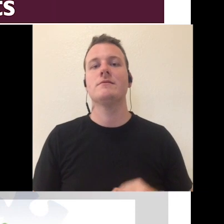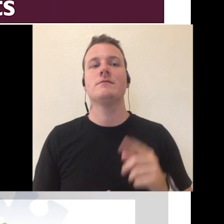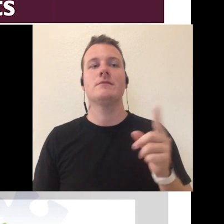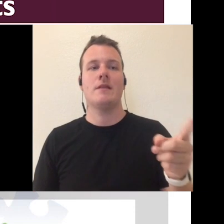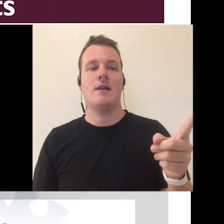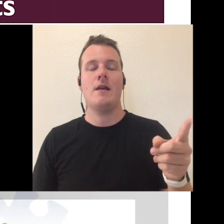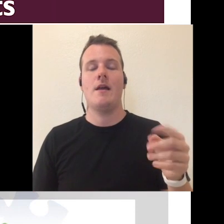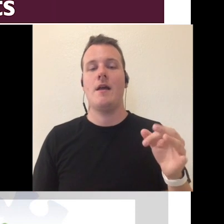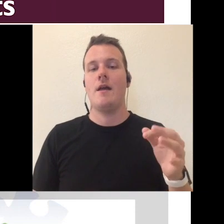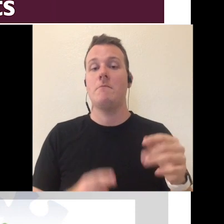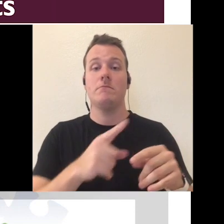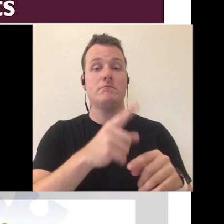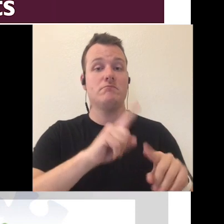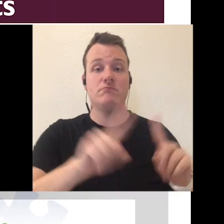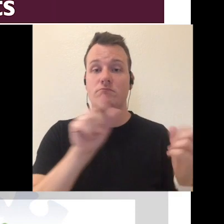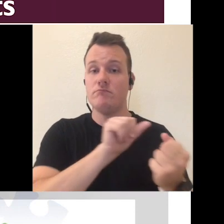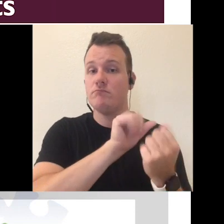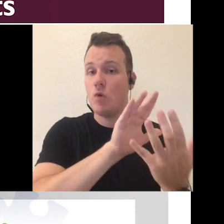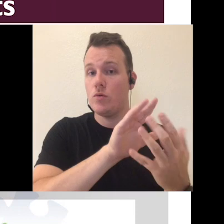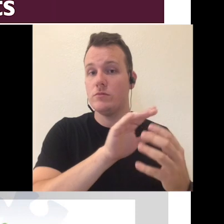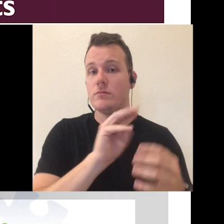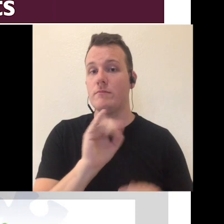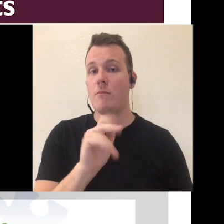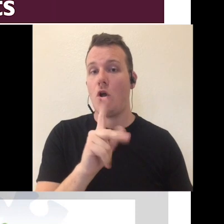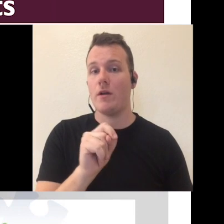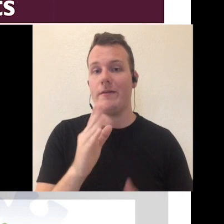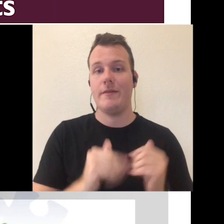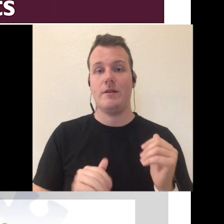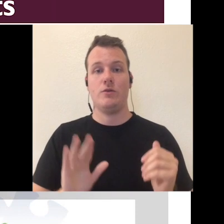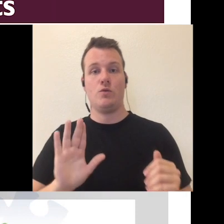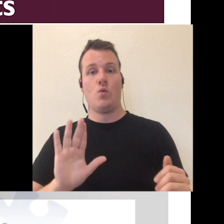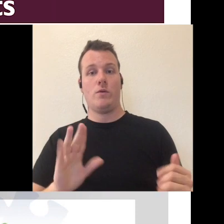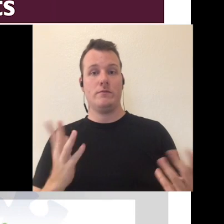they're doing different kinds of have a different approach to the market than